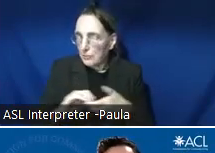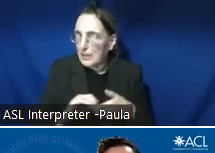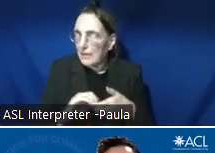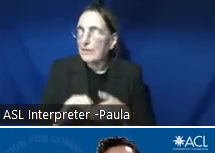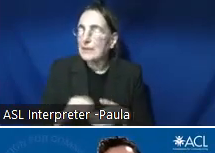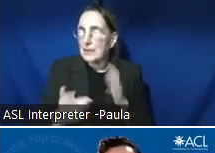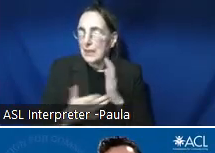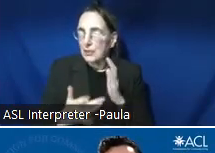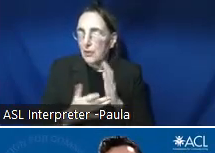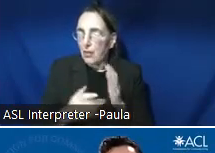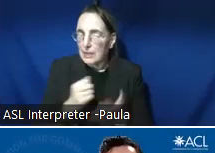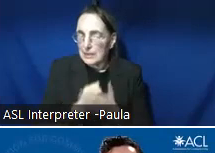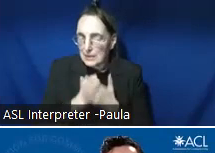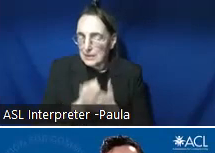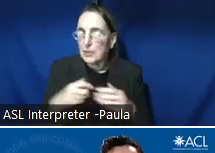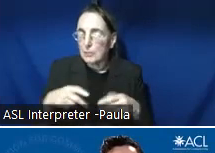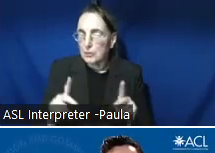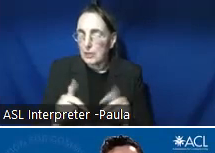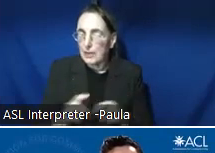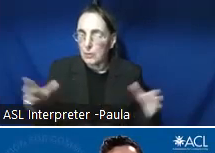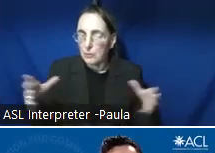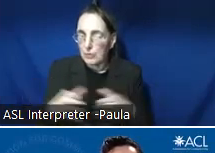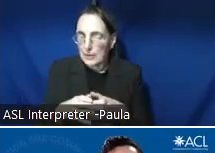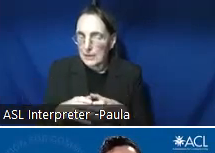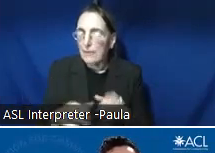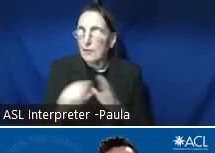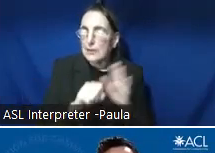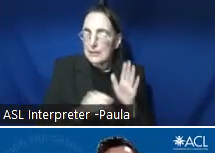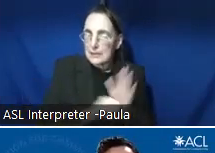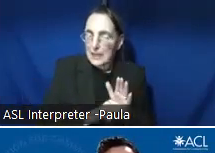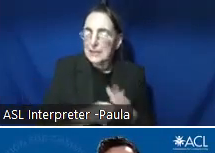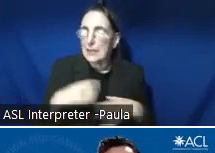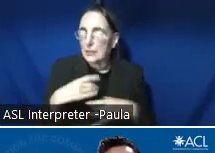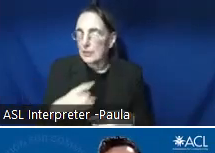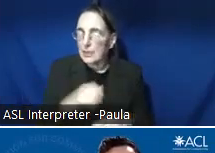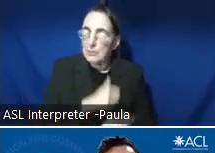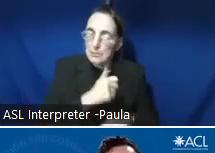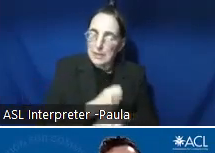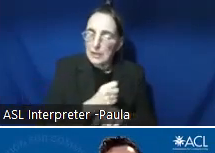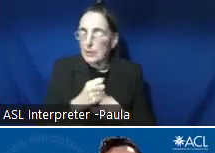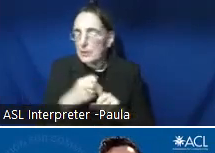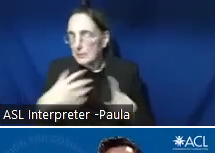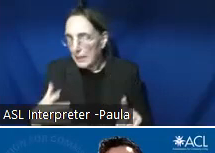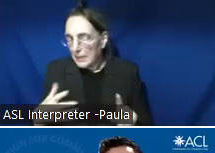opportunity that will bring together states interested in implementing or expanding innovative person-centered housing-related activities,